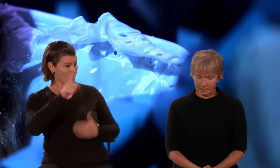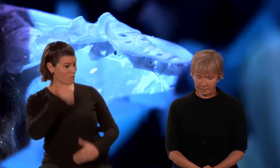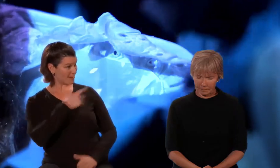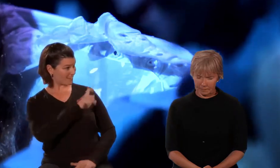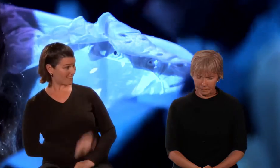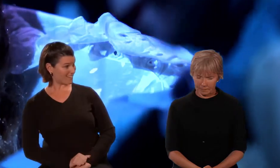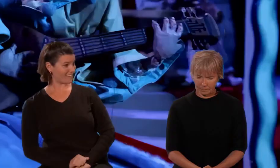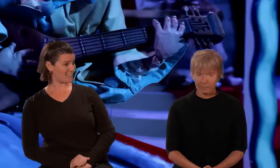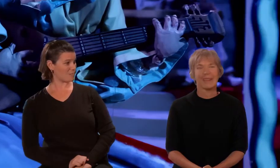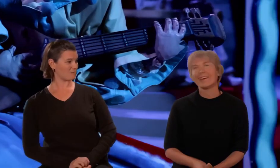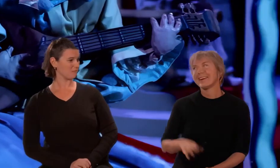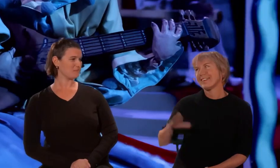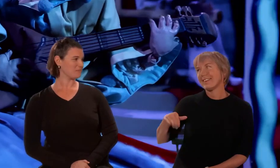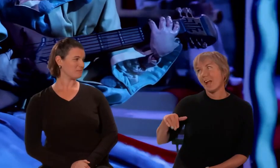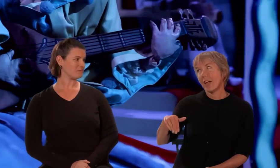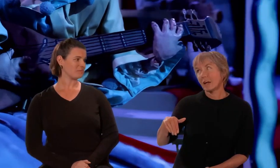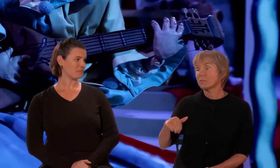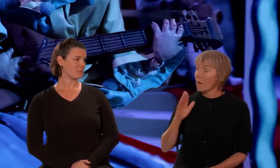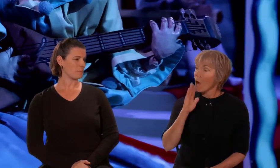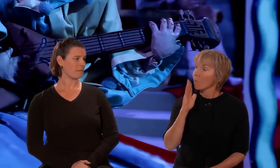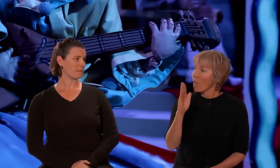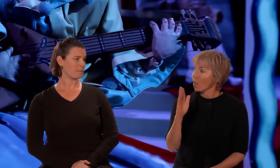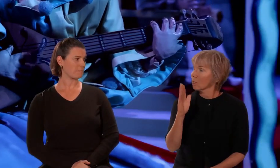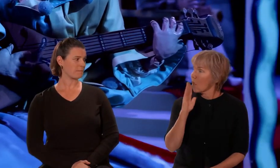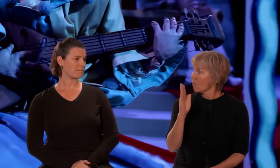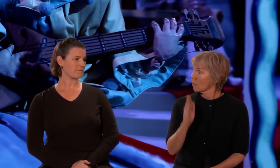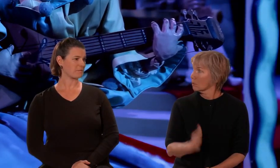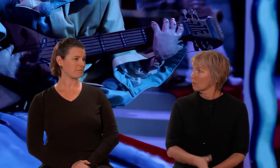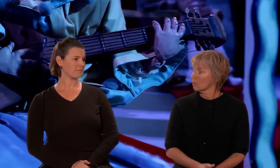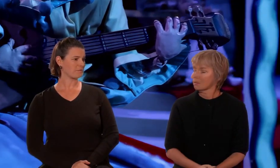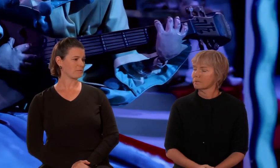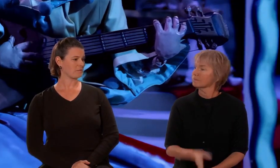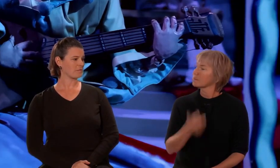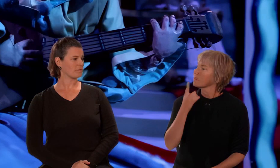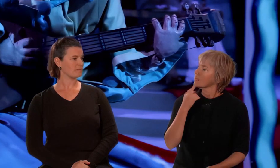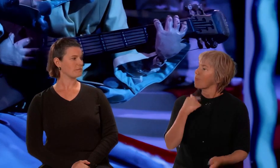[jester] Not yet, but I will get it for you right away. Tell me, Princess,